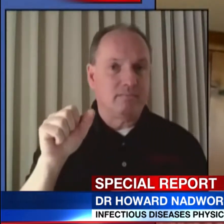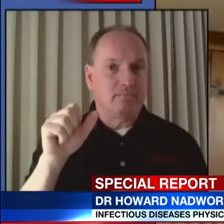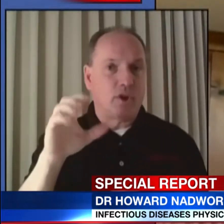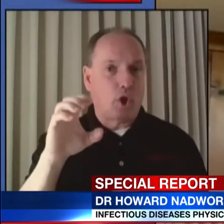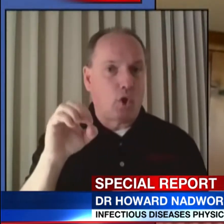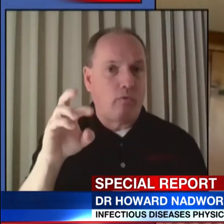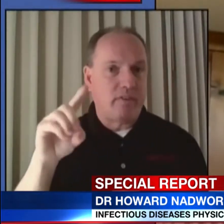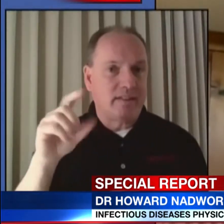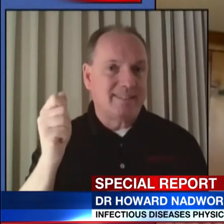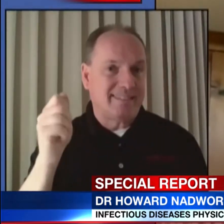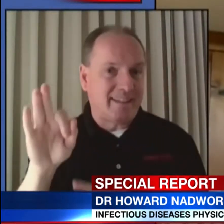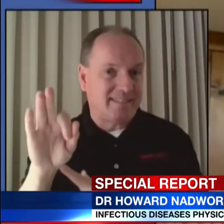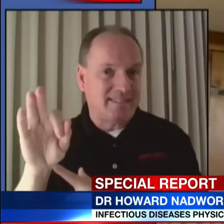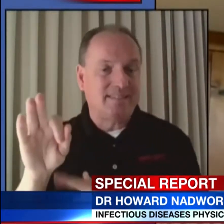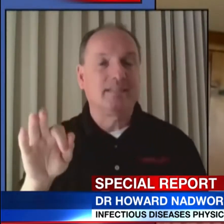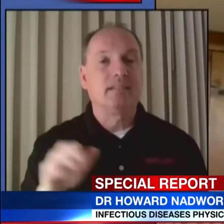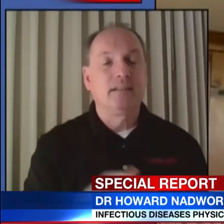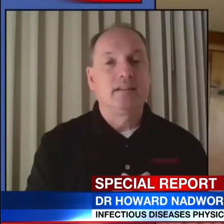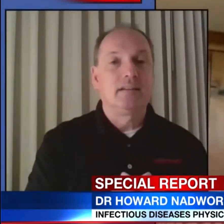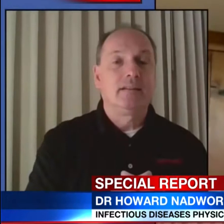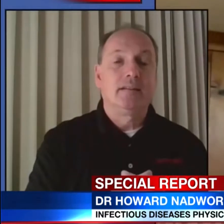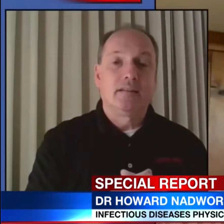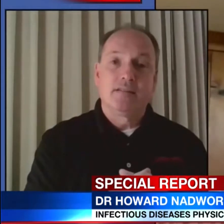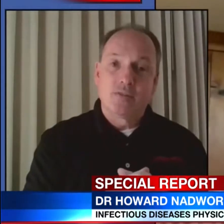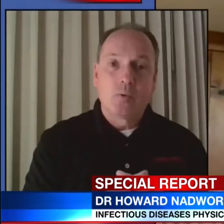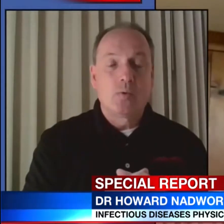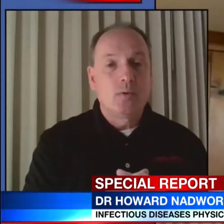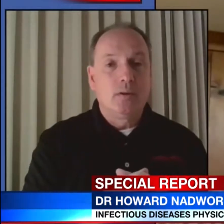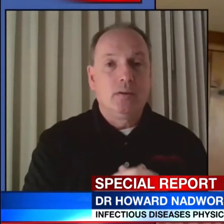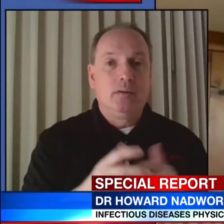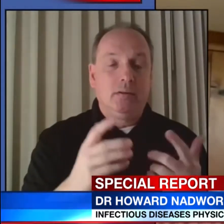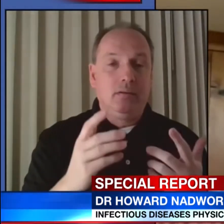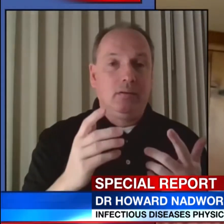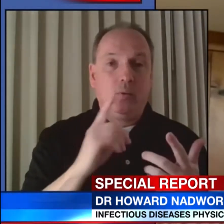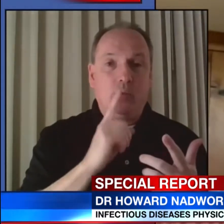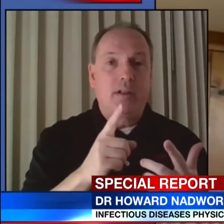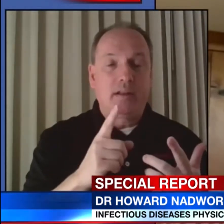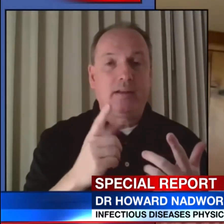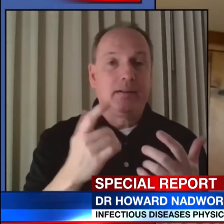MUTATIONS NOT ONLY MAKE THE VIRUS SPREAD MUCH MORE